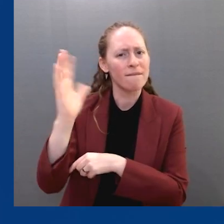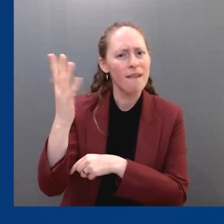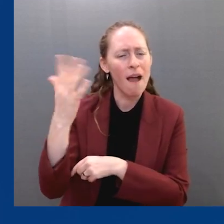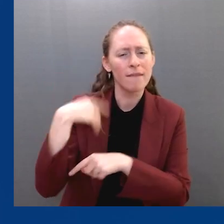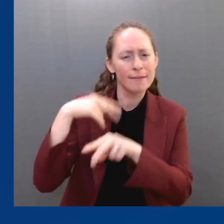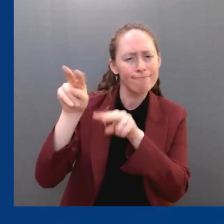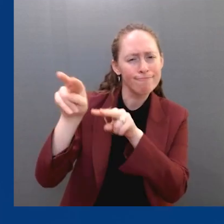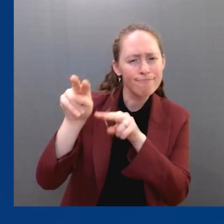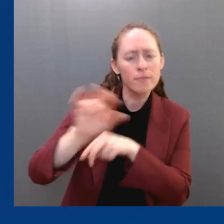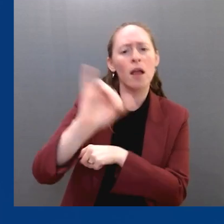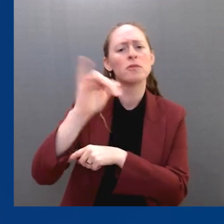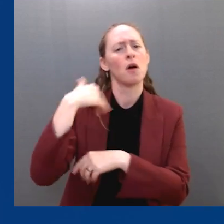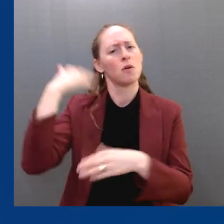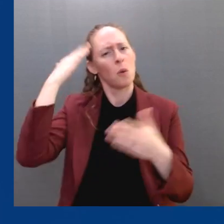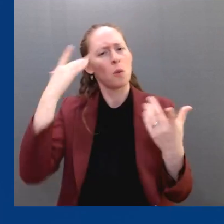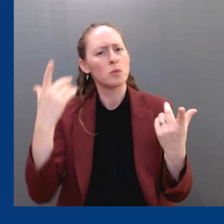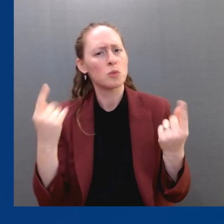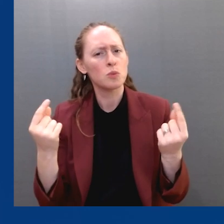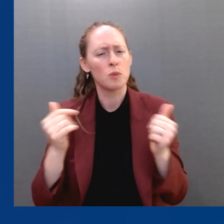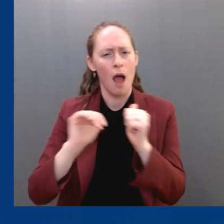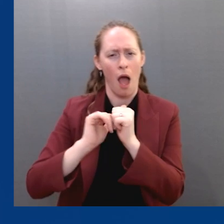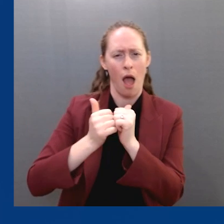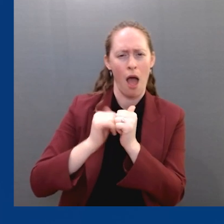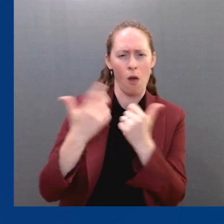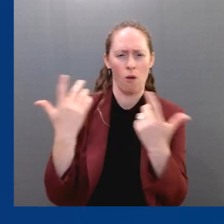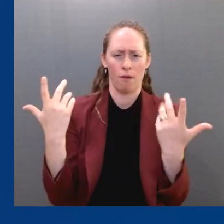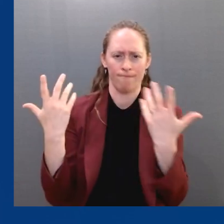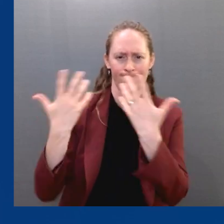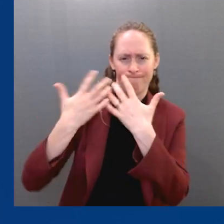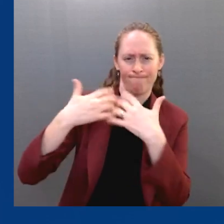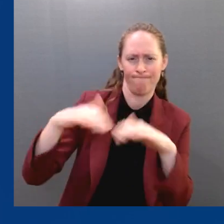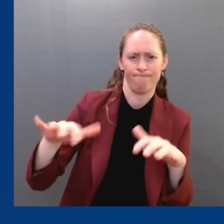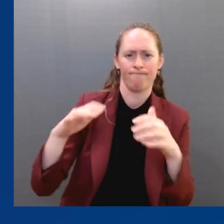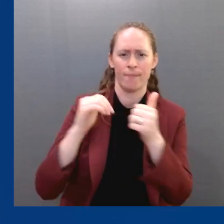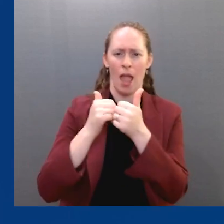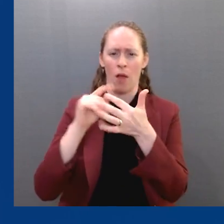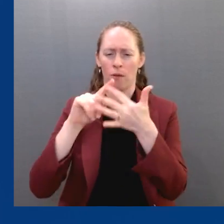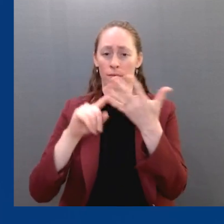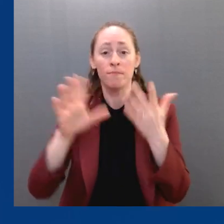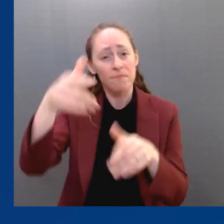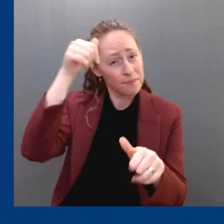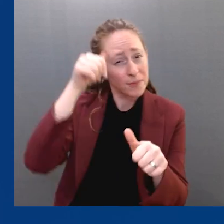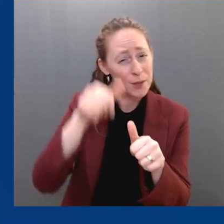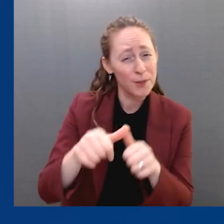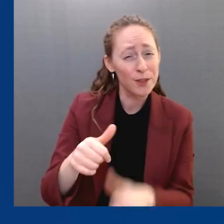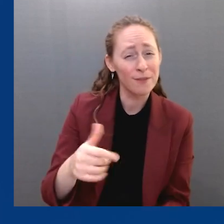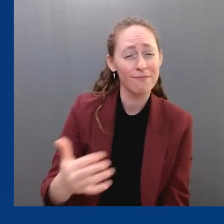You know, if we think back to two years ago, we had a very limited set of tools to manage viruses like this.